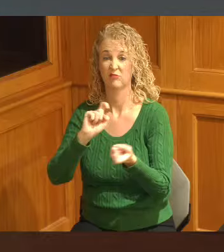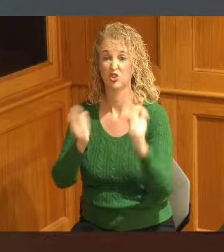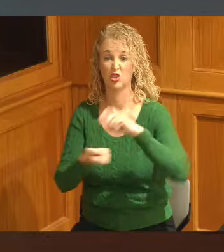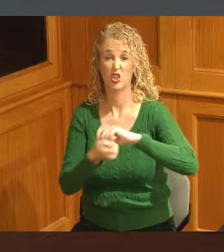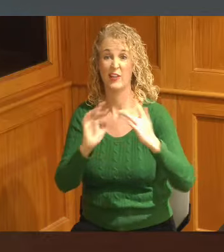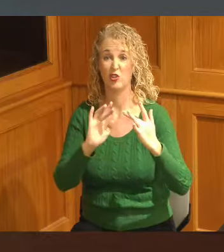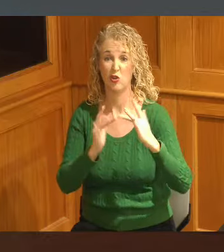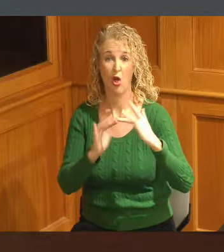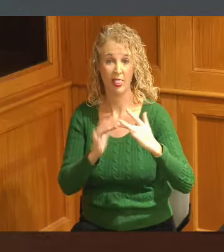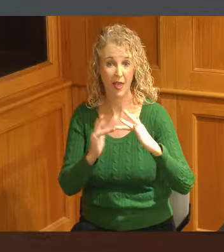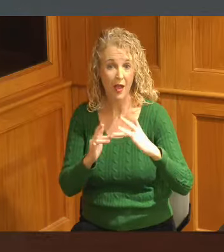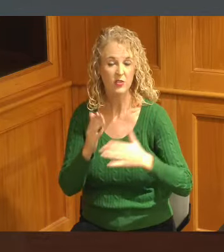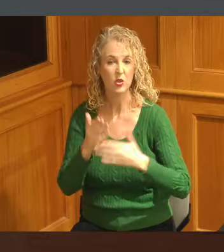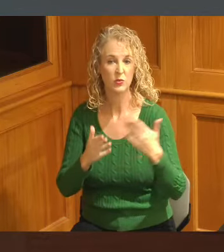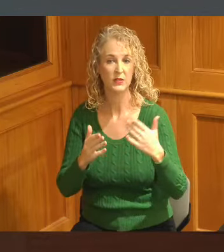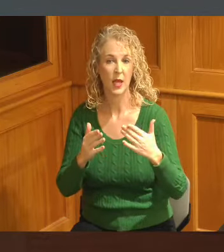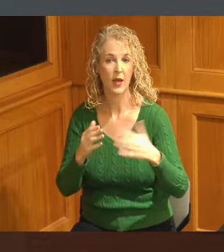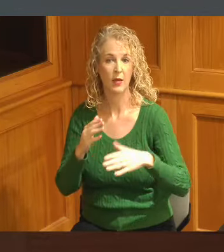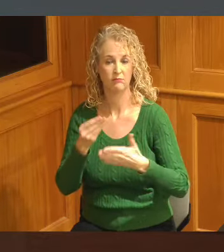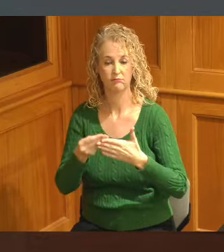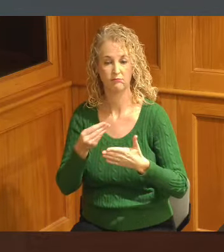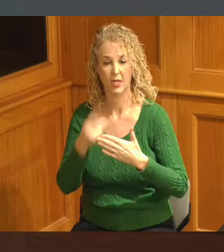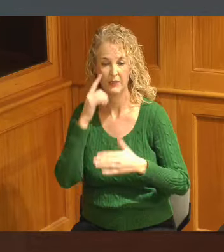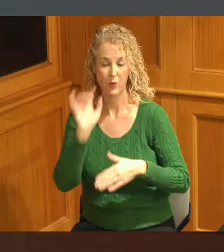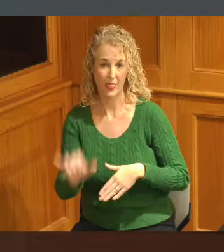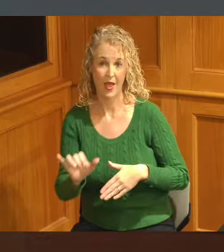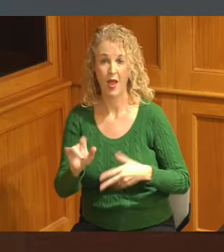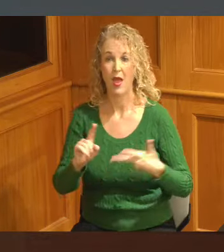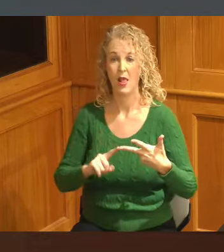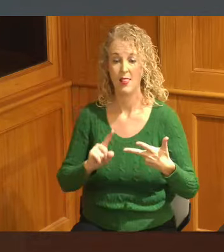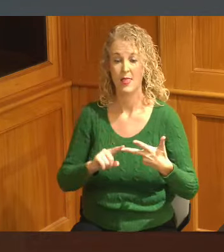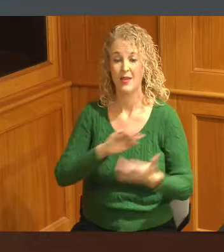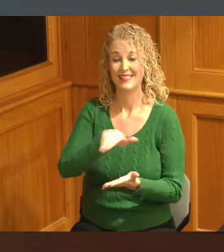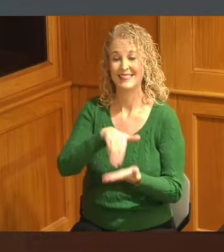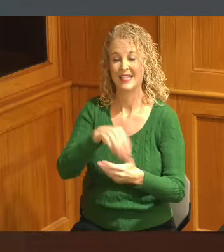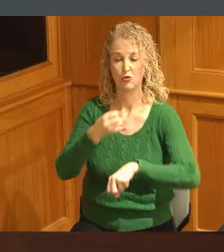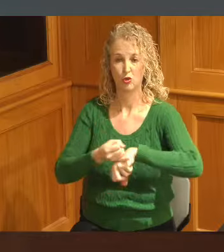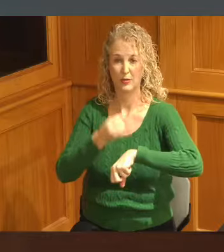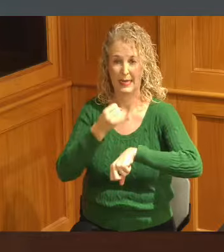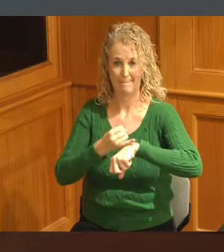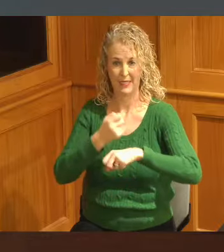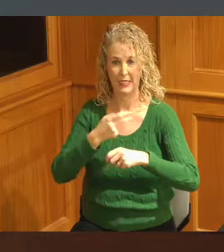in their offices. and there are also some revisions to the central campus project as well